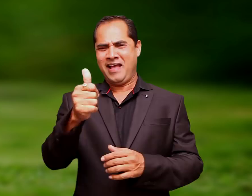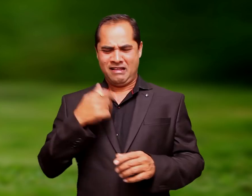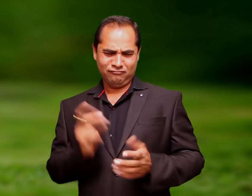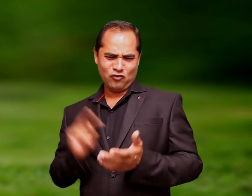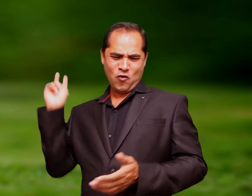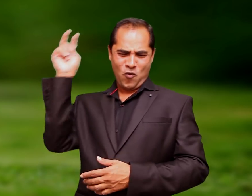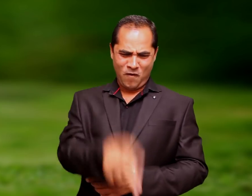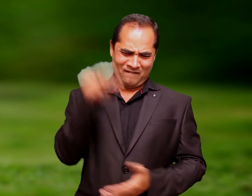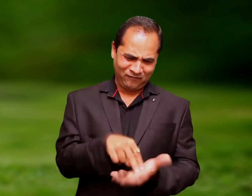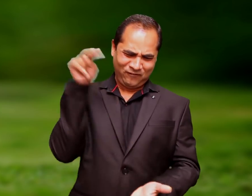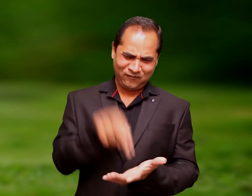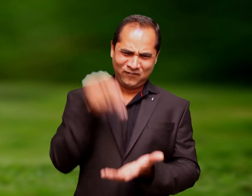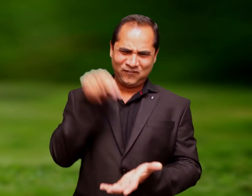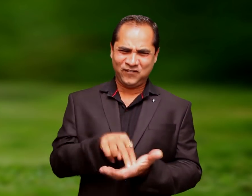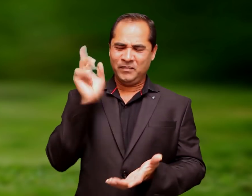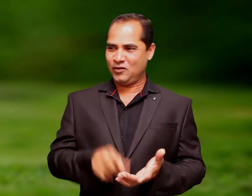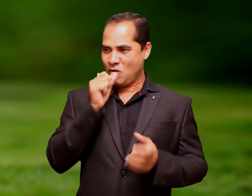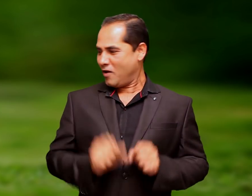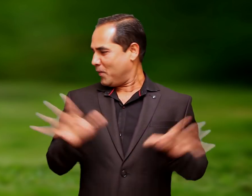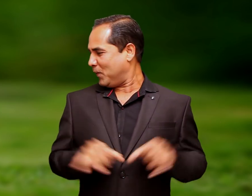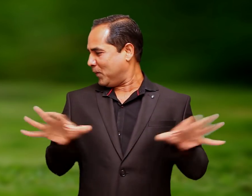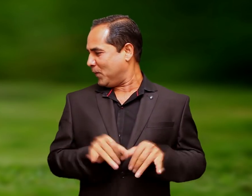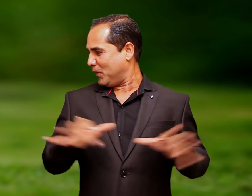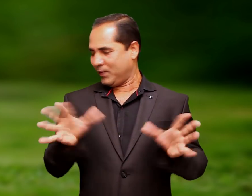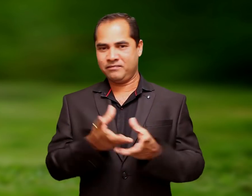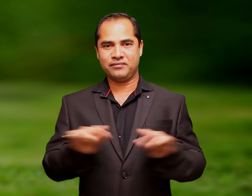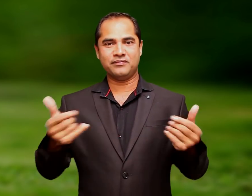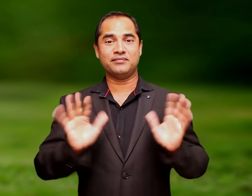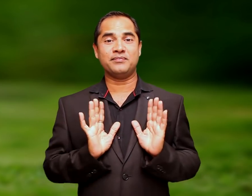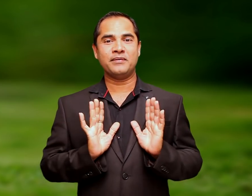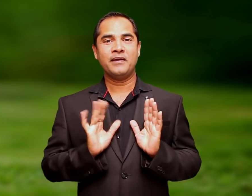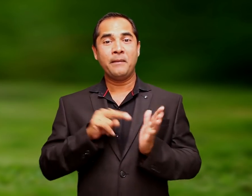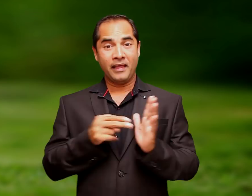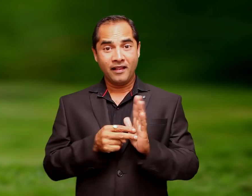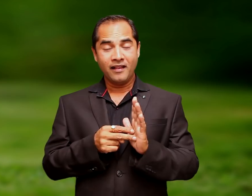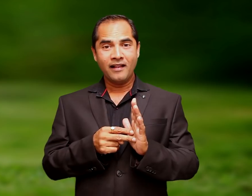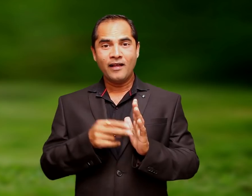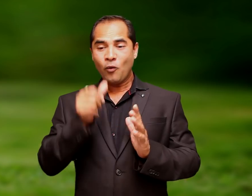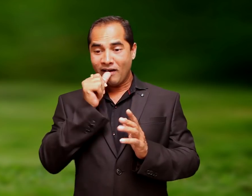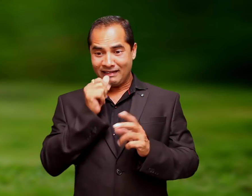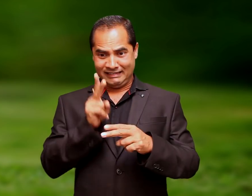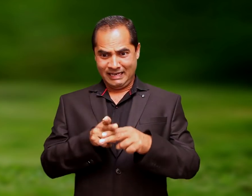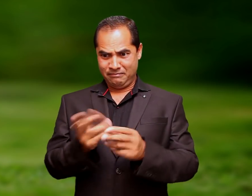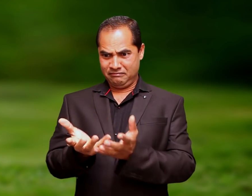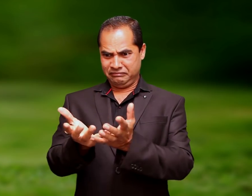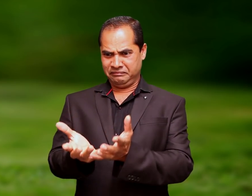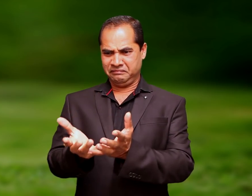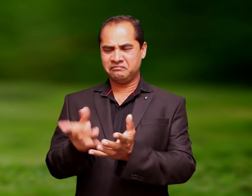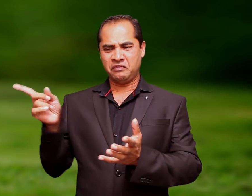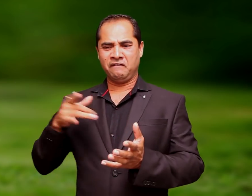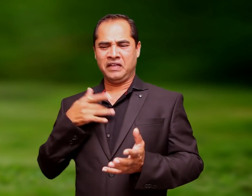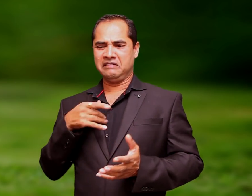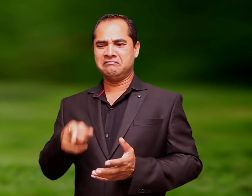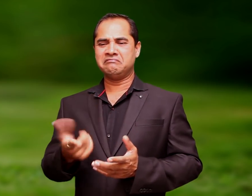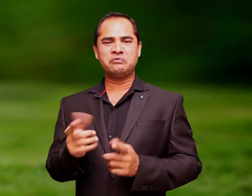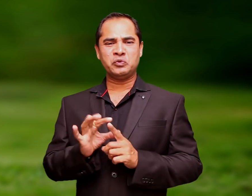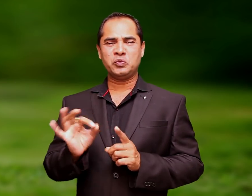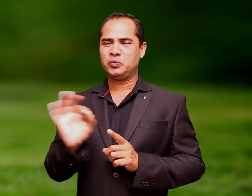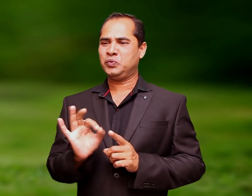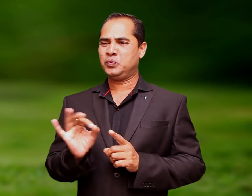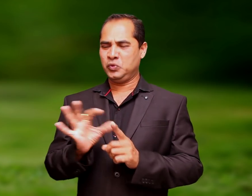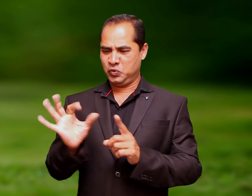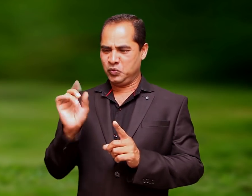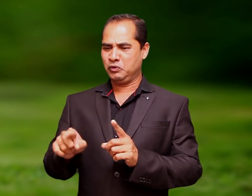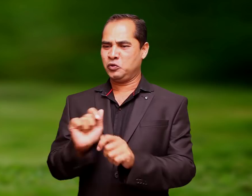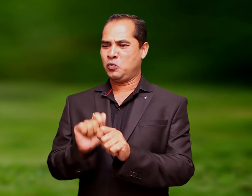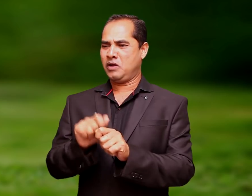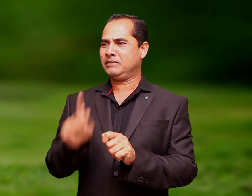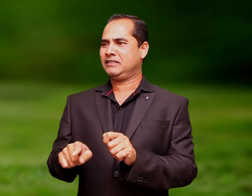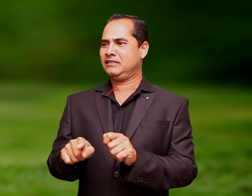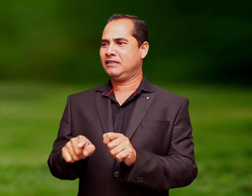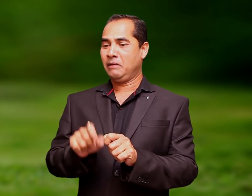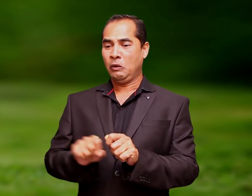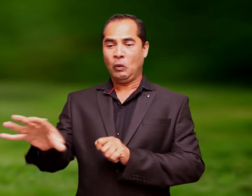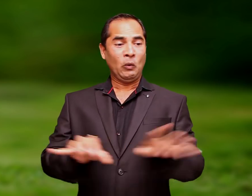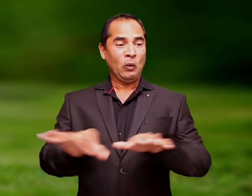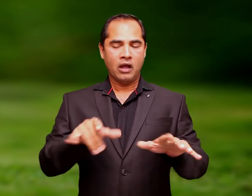That means water must be kept on a move all the time, it must work,